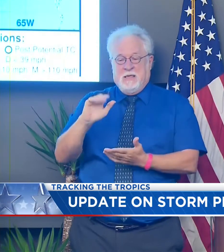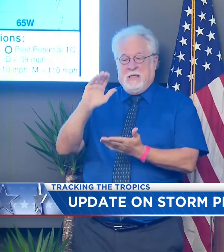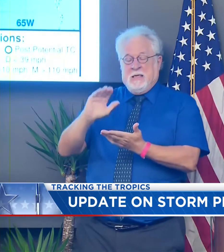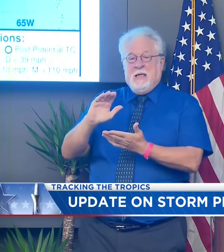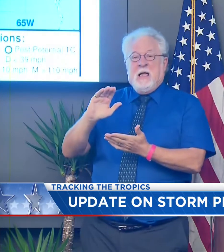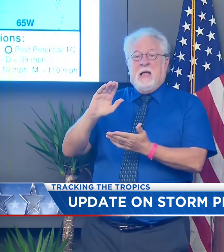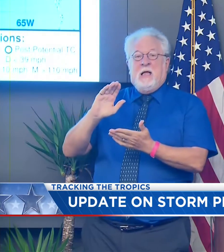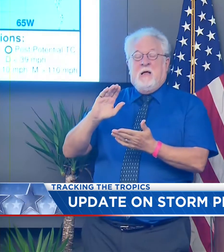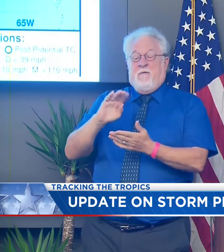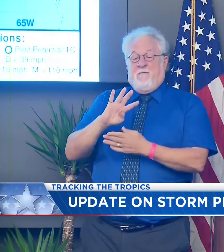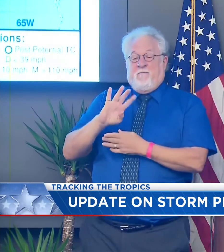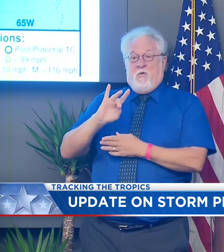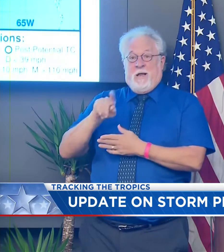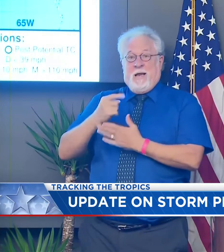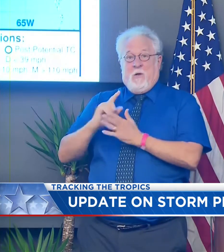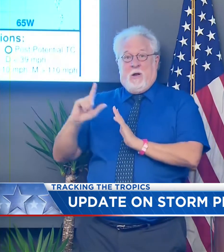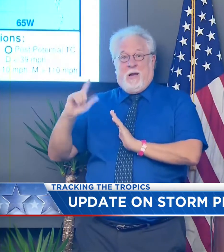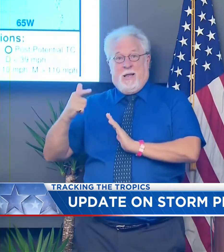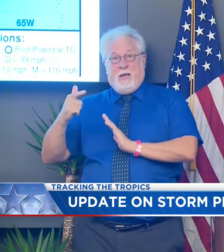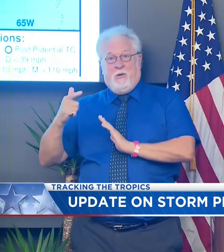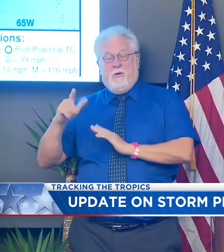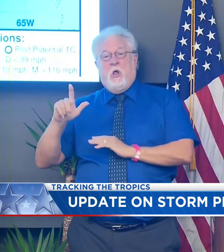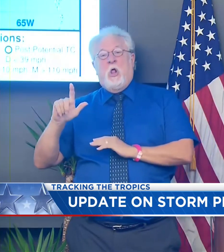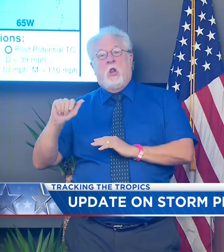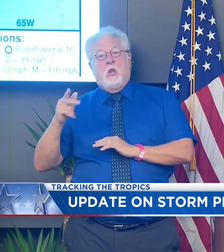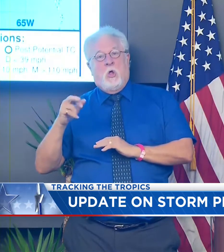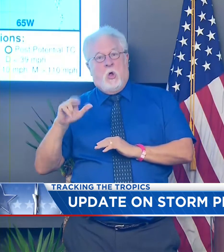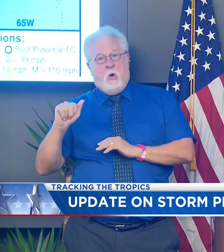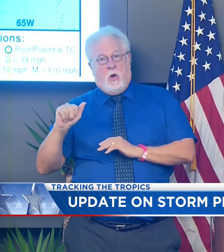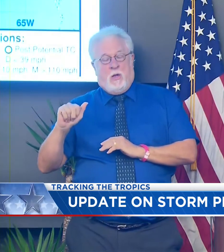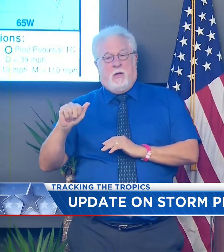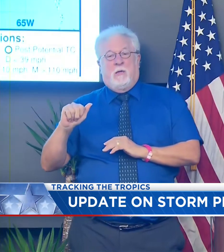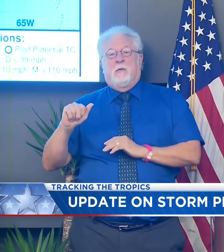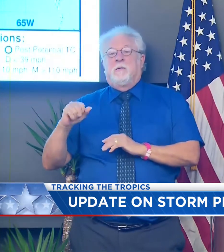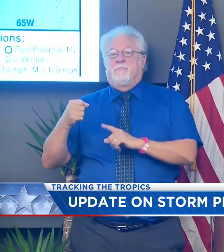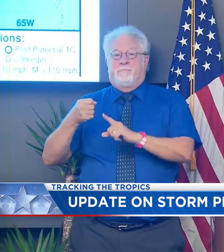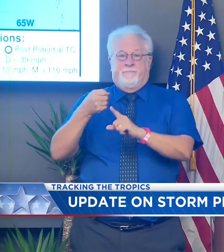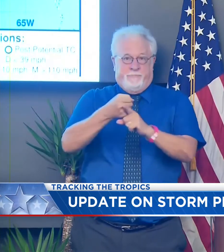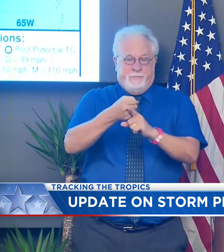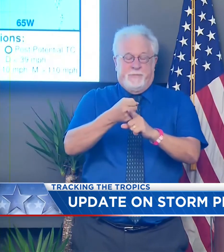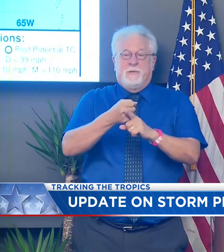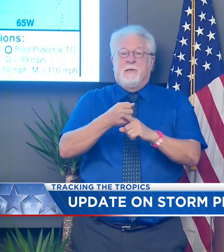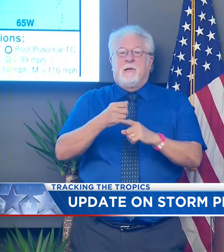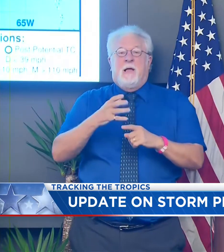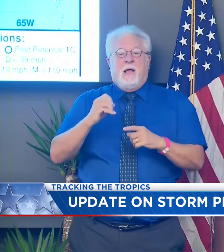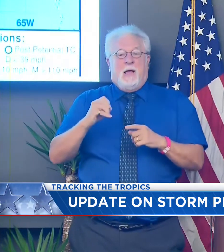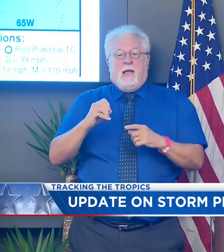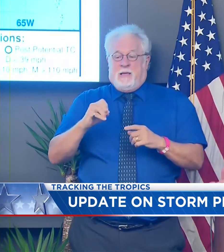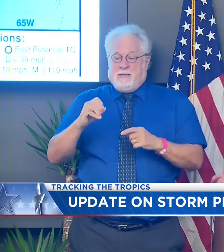OVERNIGHT WITH TROPICAL STORM-FORCE WINDS IN SOUTHEAST LOUISIANA.